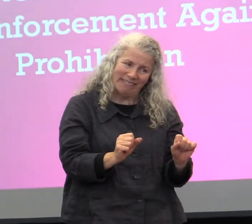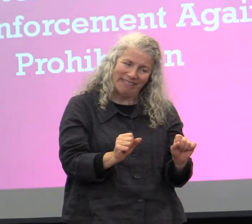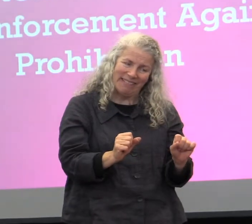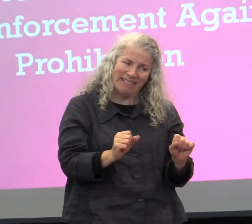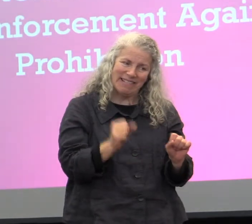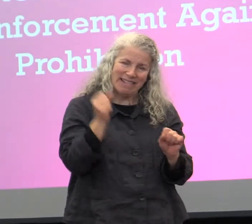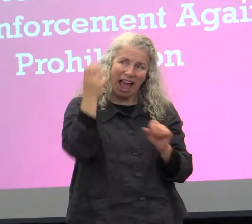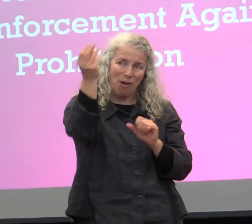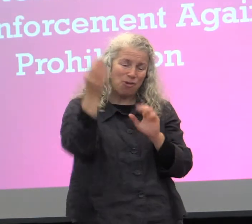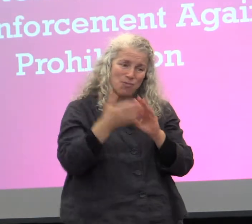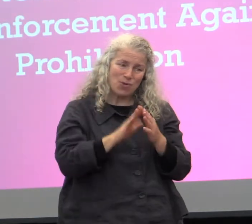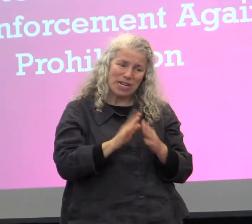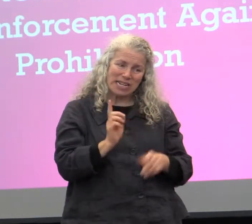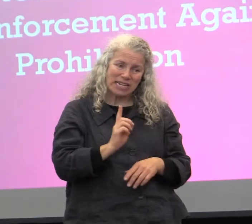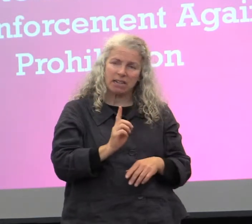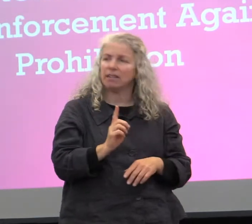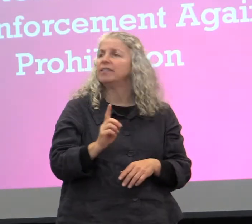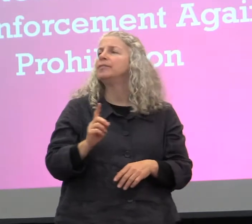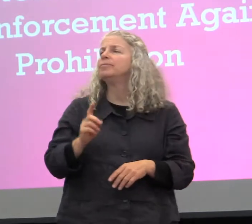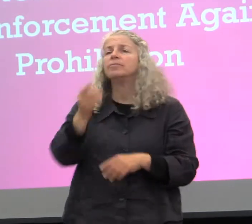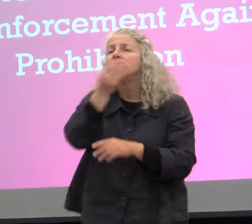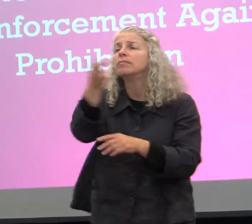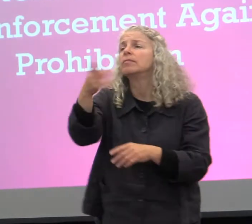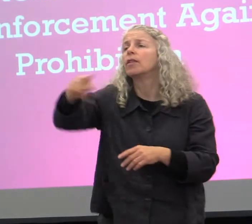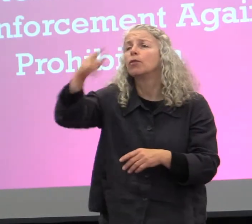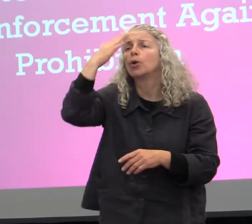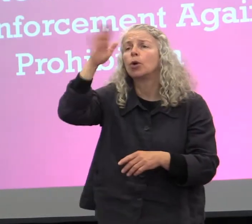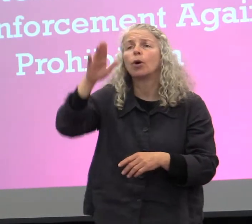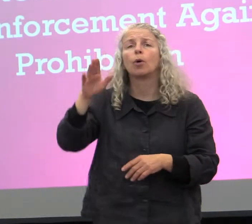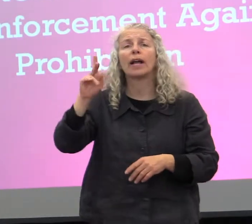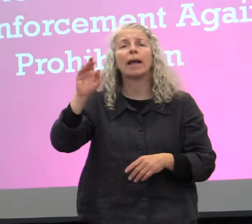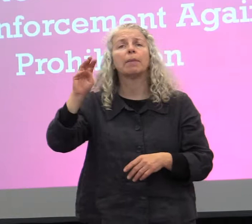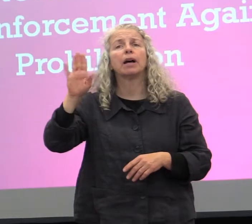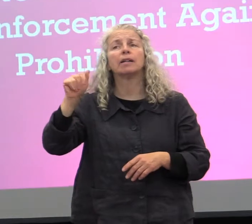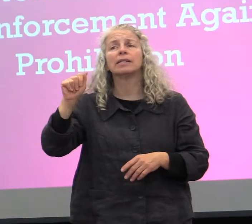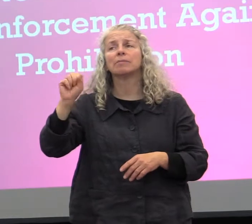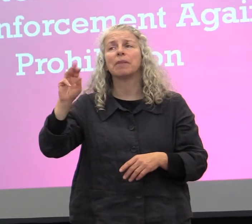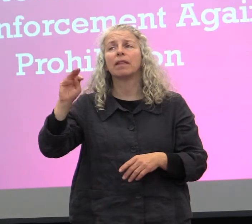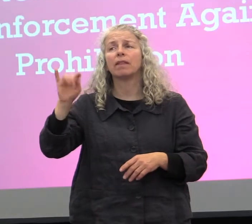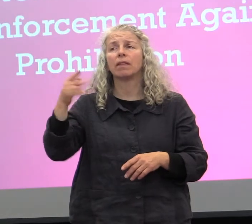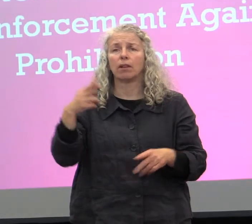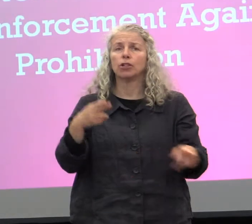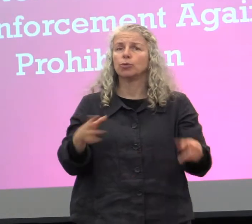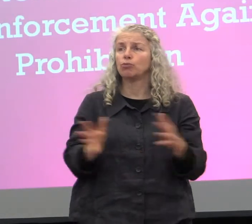And this is, for those of you who don't know Kemba Smith, she was pregnant at the time and she was imprisoned -